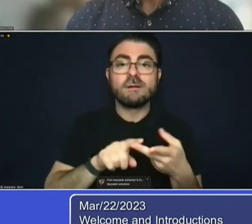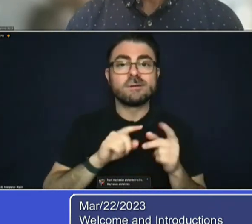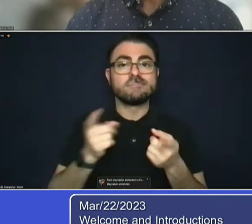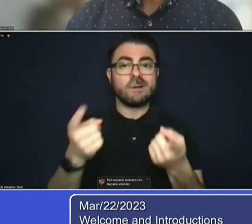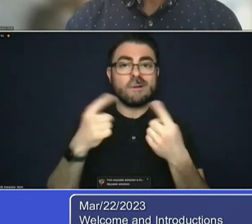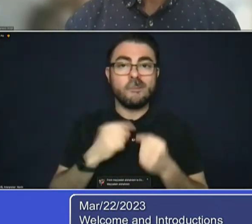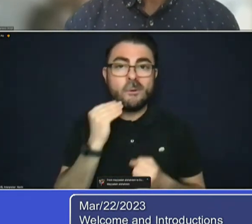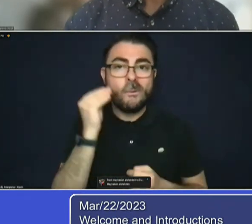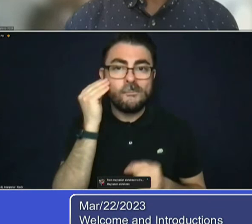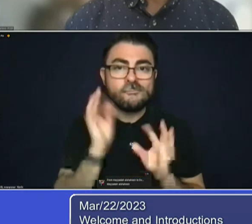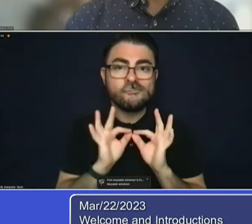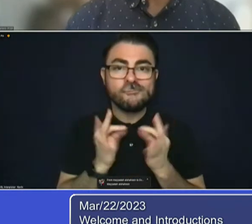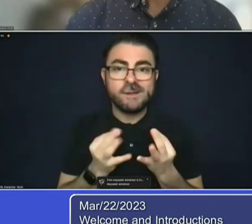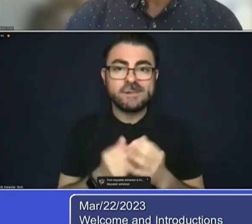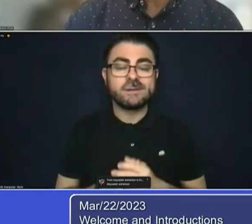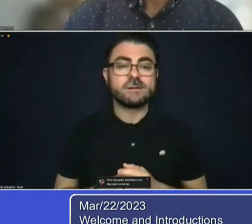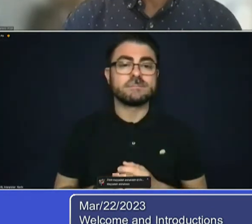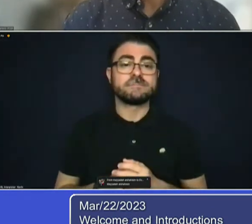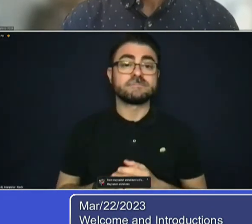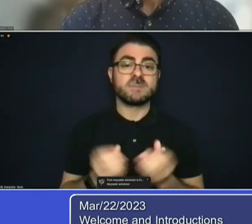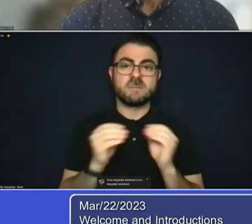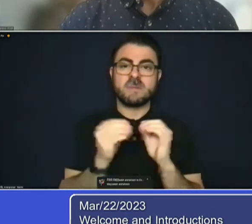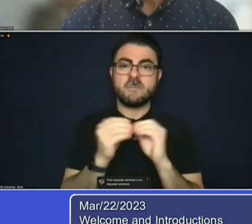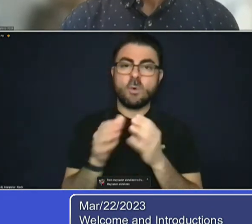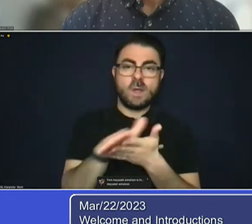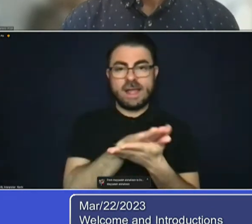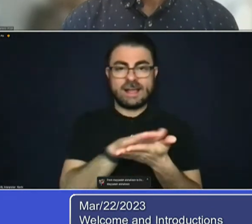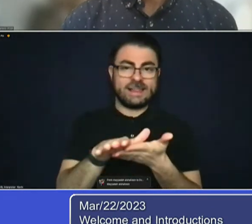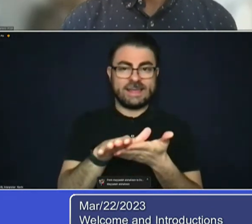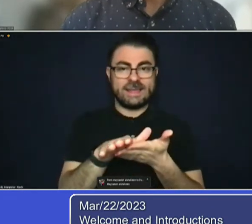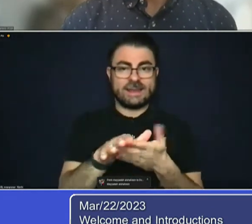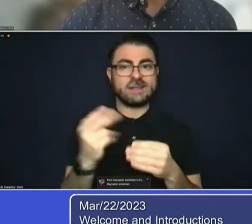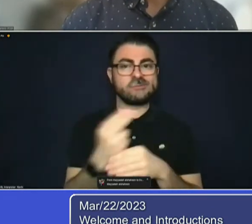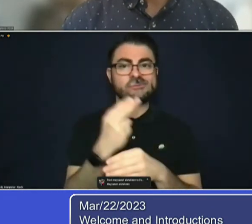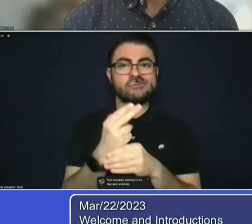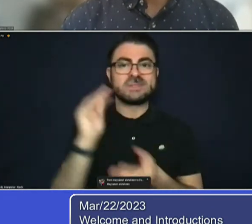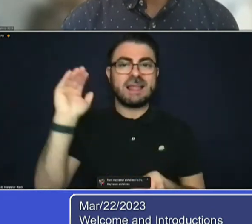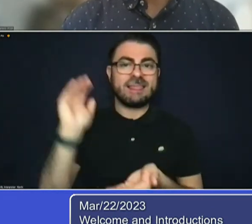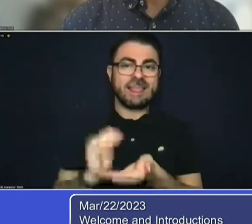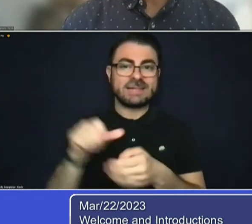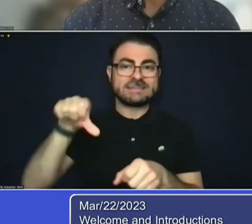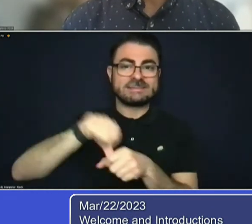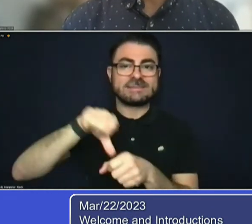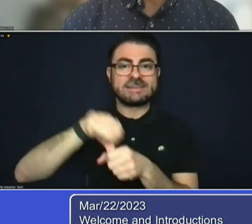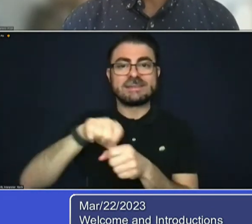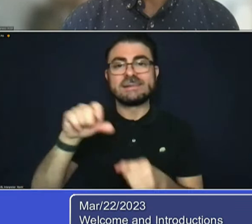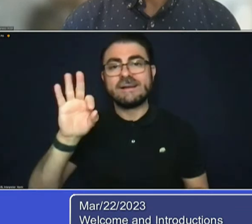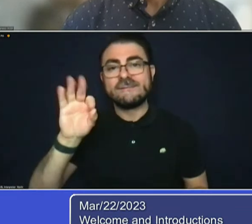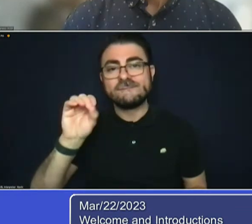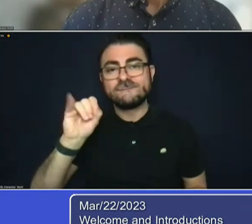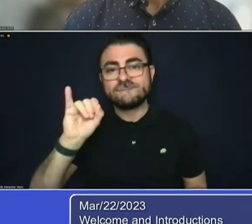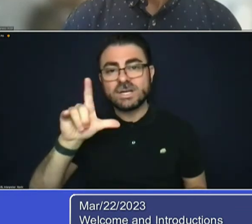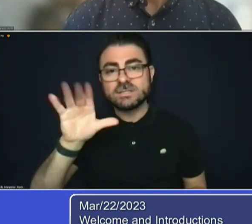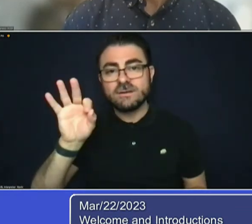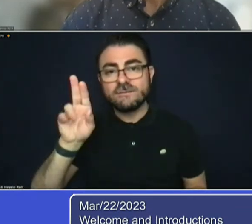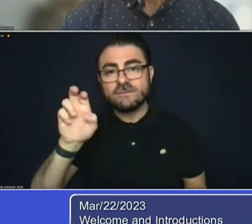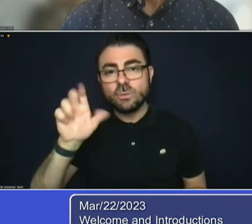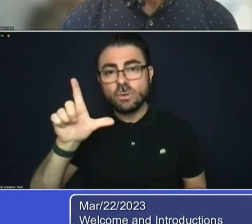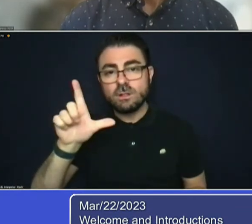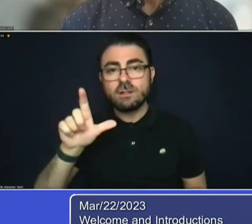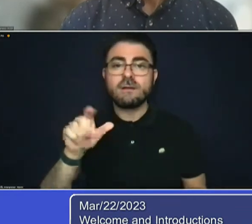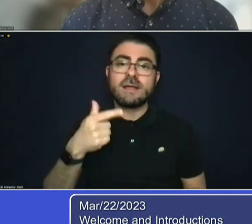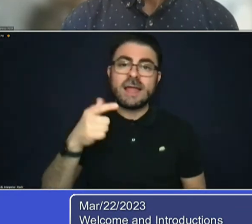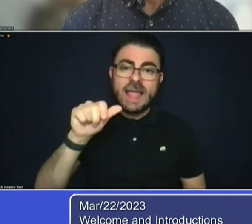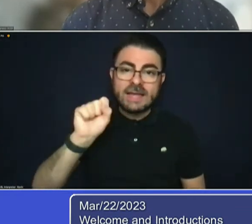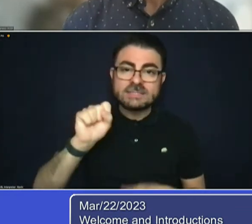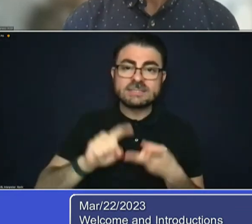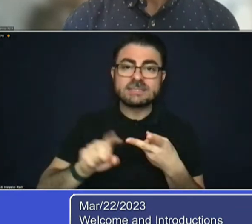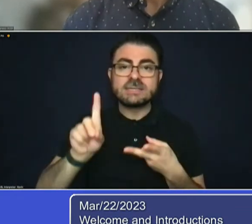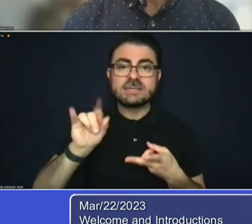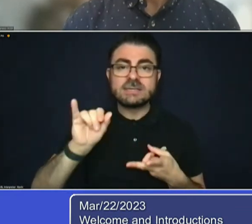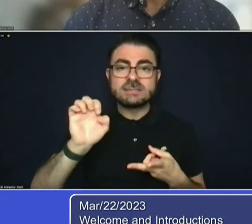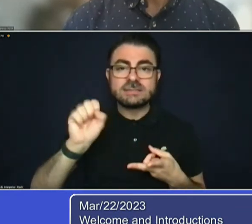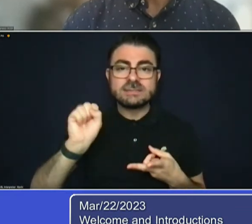AROUND, GETTING TO WORK, TO